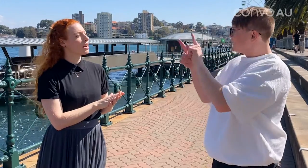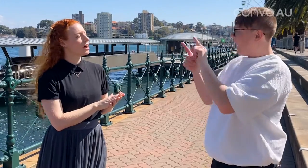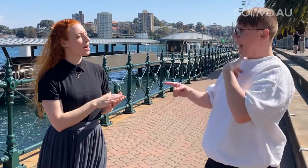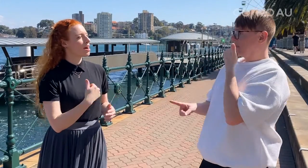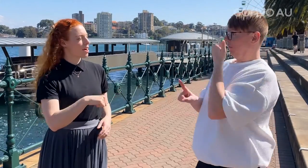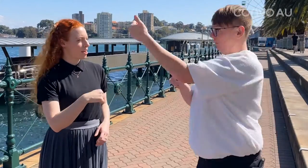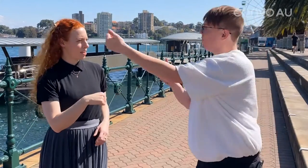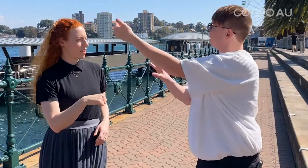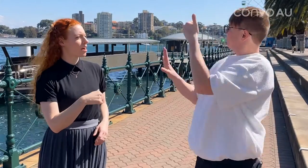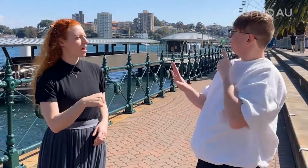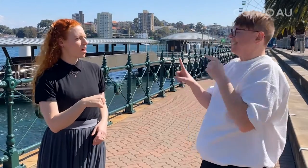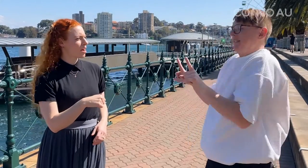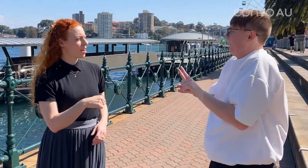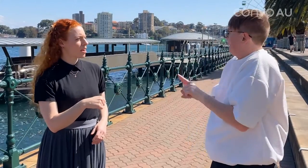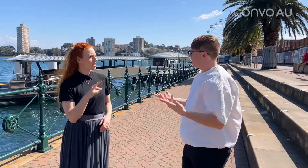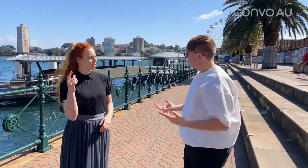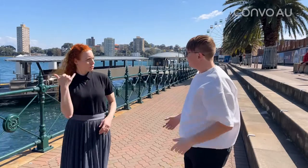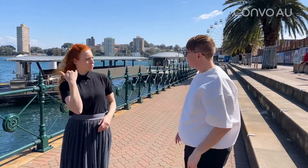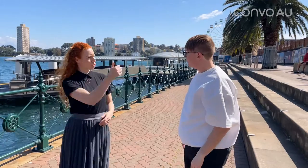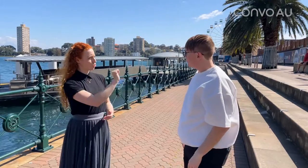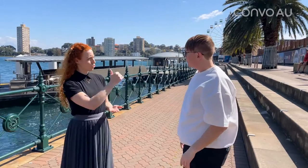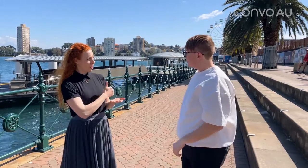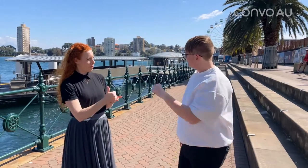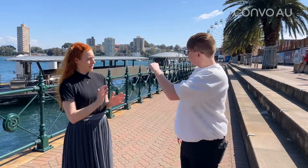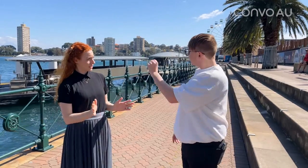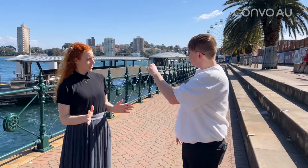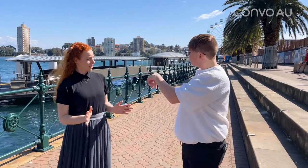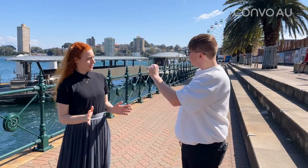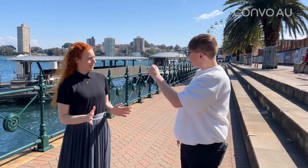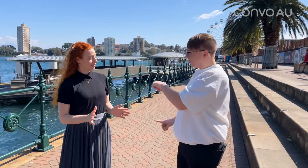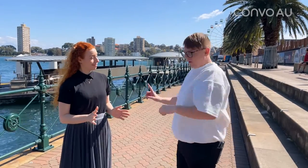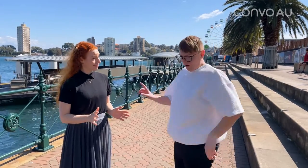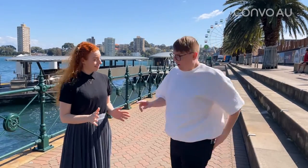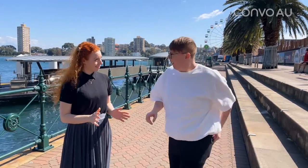I can call them and they can call me, the same way. Do they just call your number? Yes. Hold on,